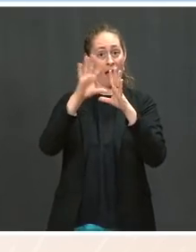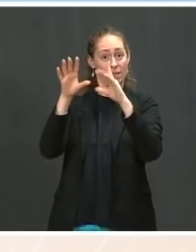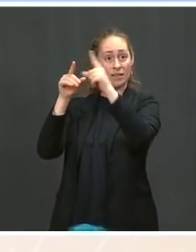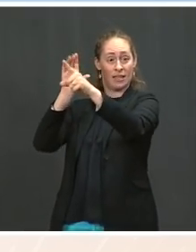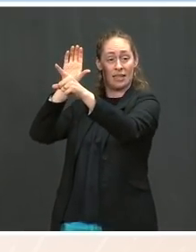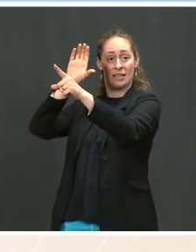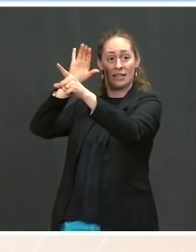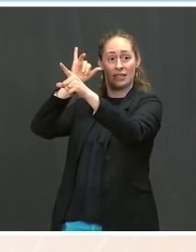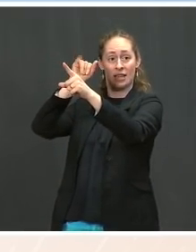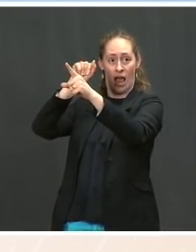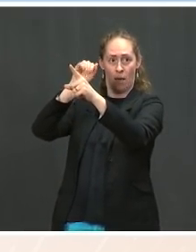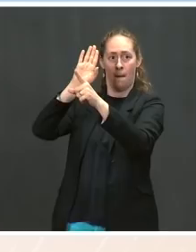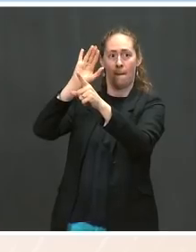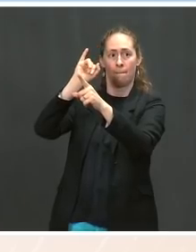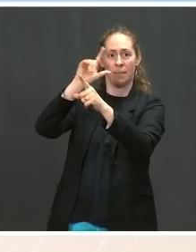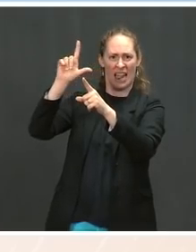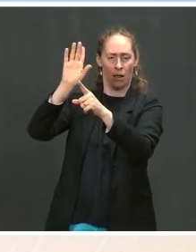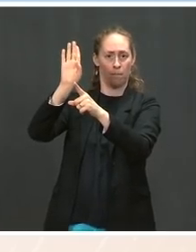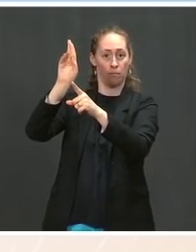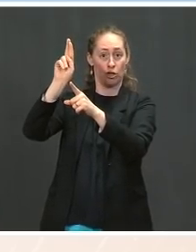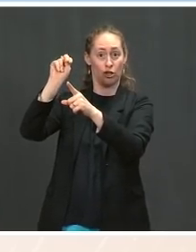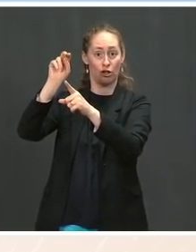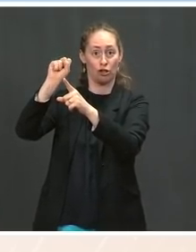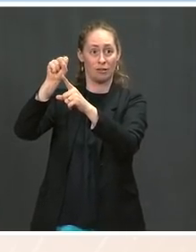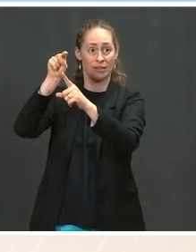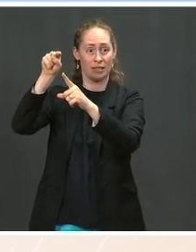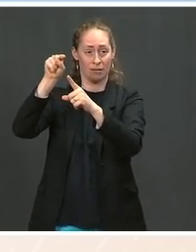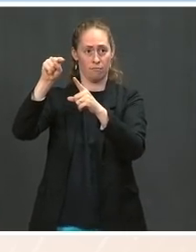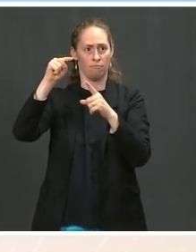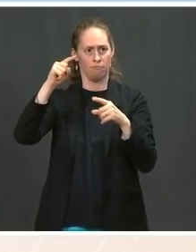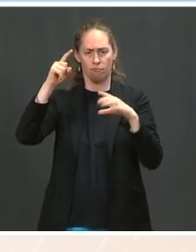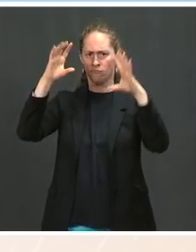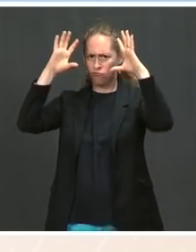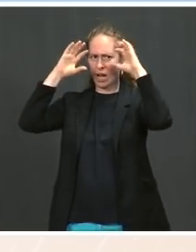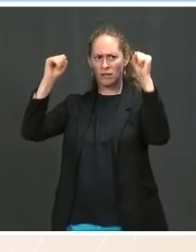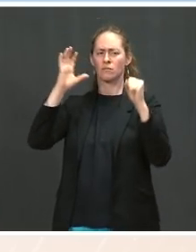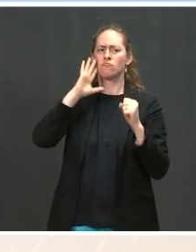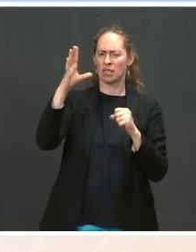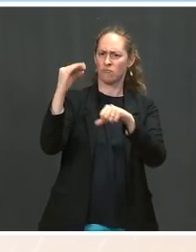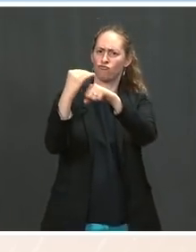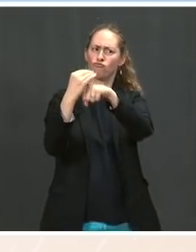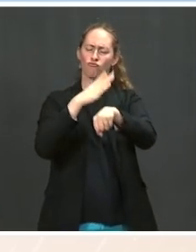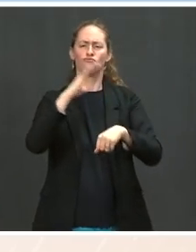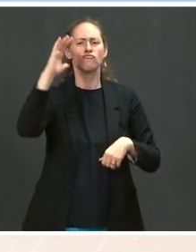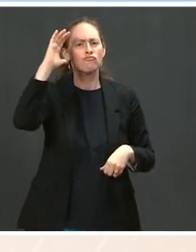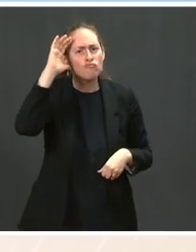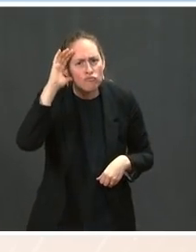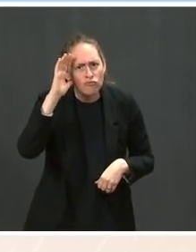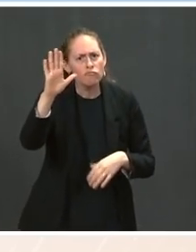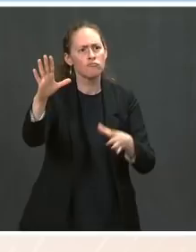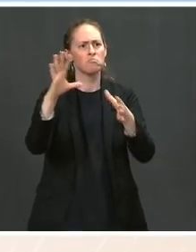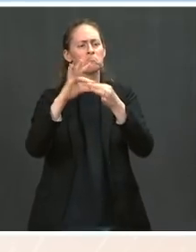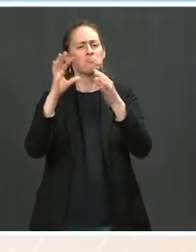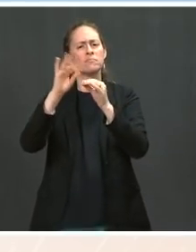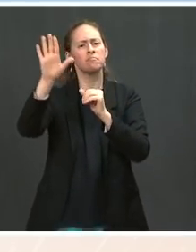is somebody who the President takes advice from, takes counsel from, and certainly listens to when he shares his point of view.